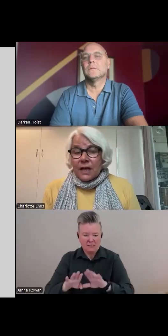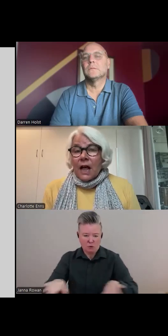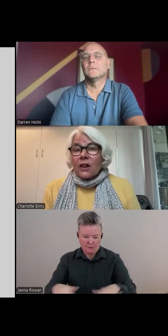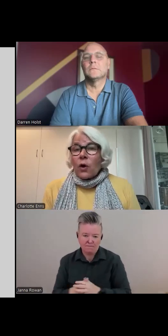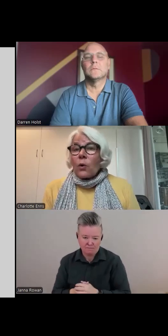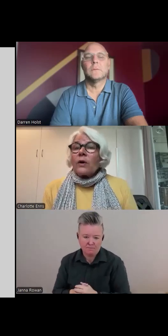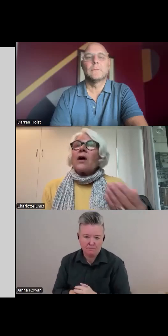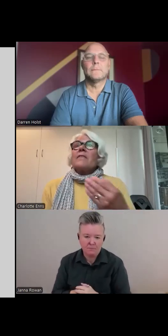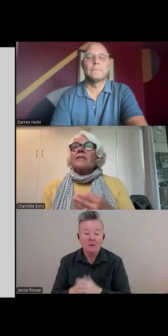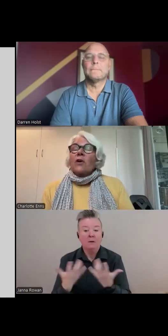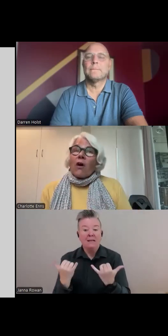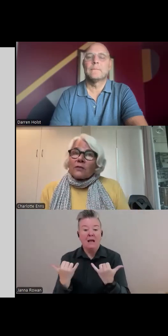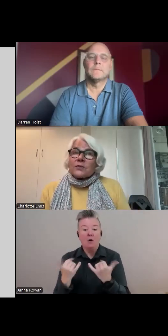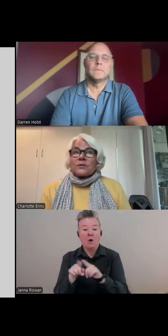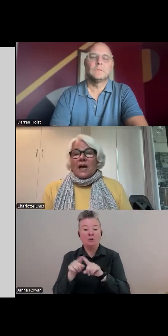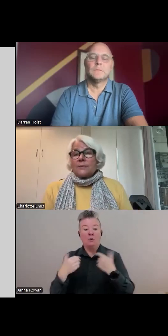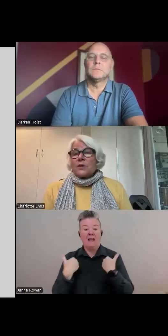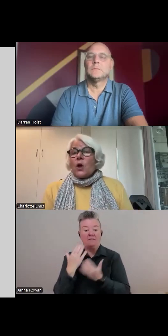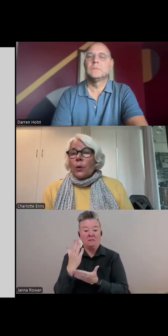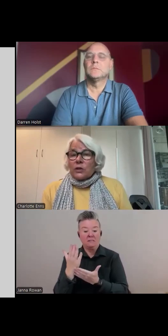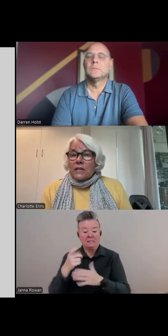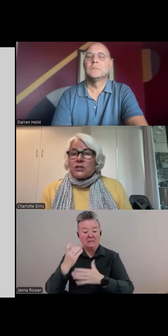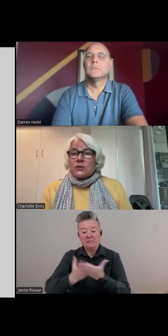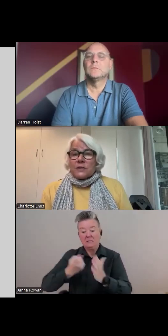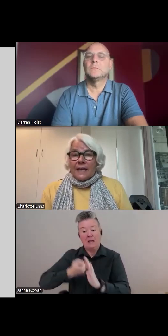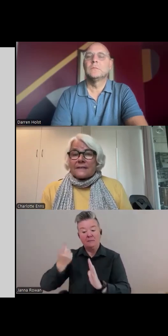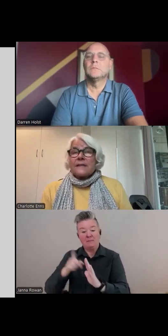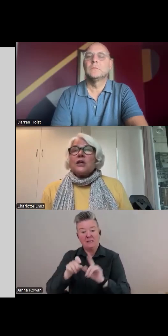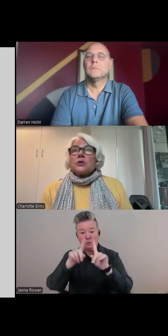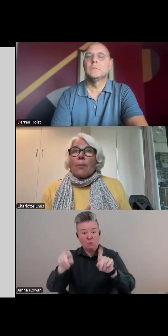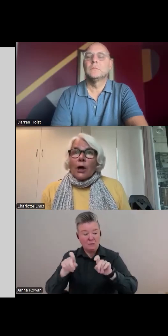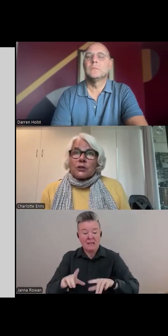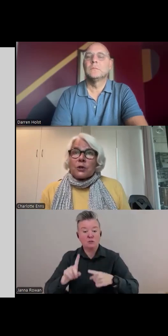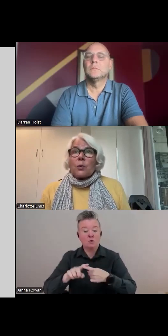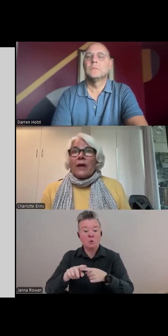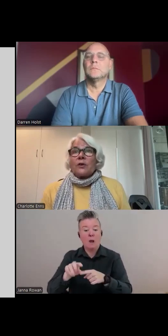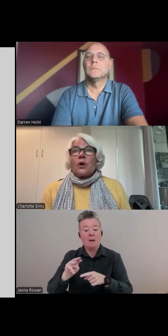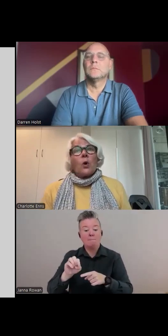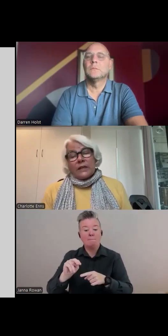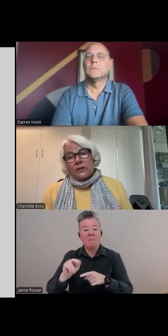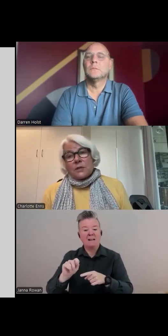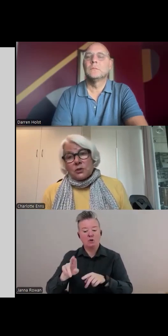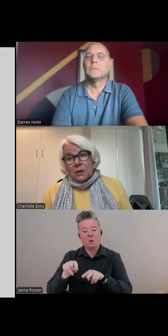Although there are also times when you need to do tests to monitor whether what you've been doing with them